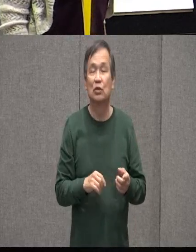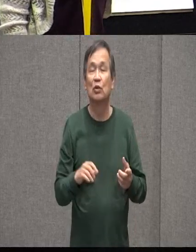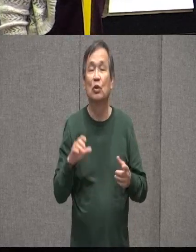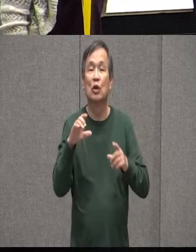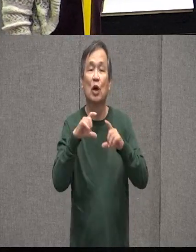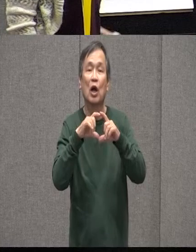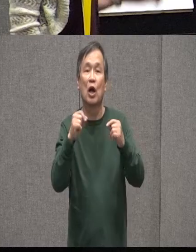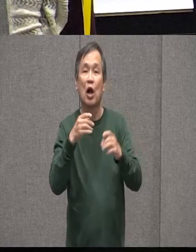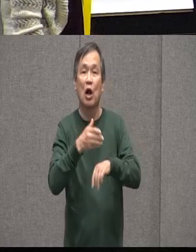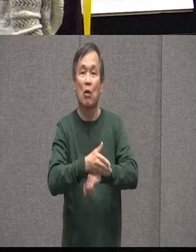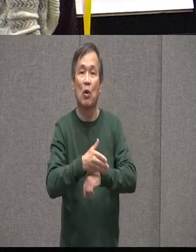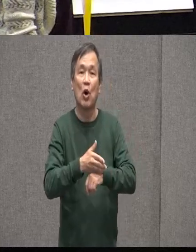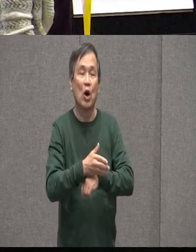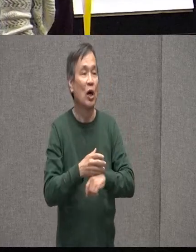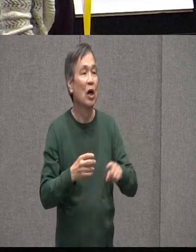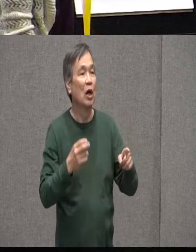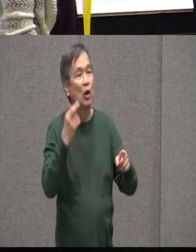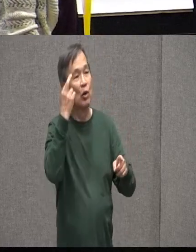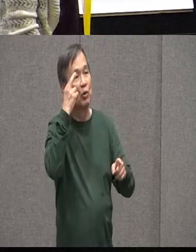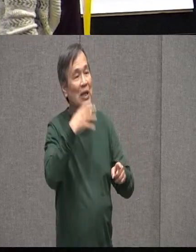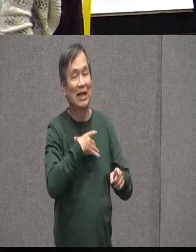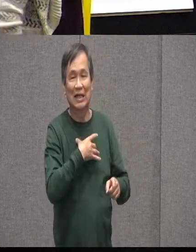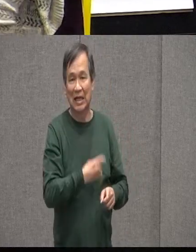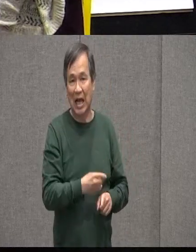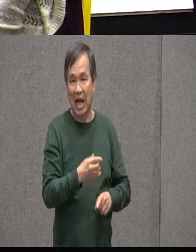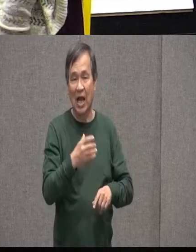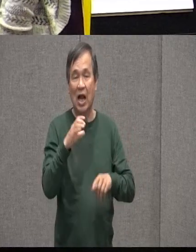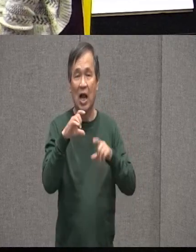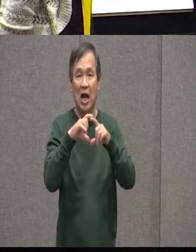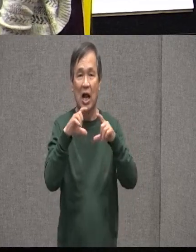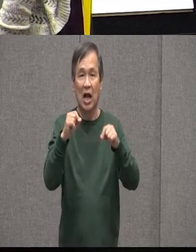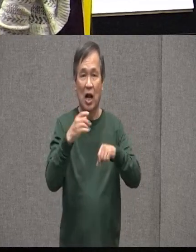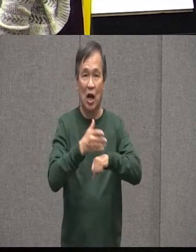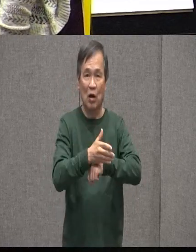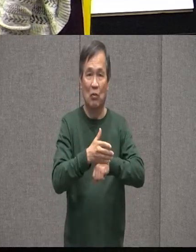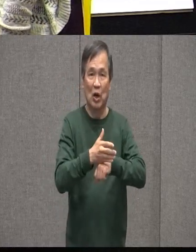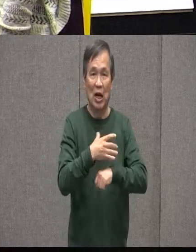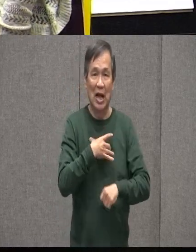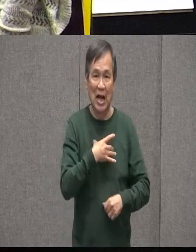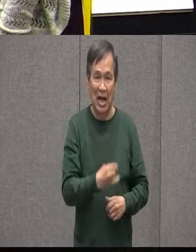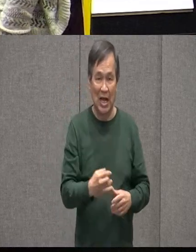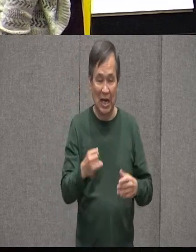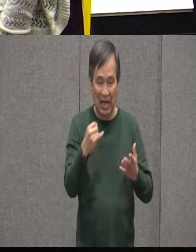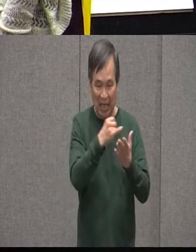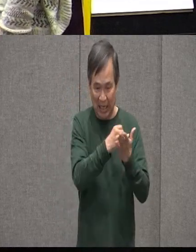And the reason I like cardboard is because I love lines. Oh yeah.